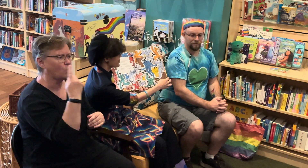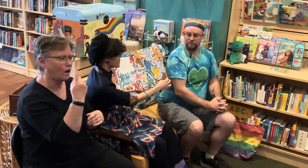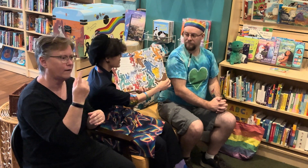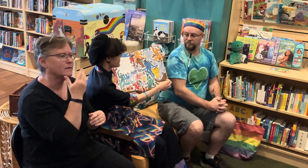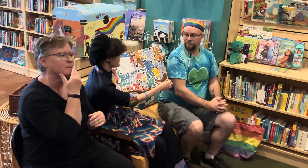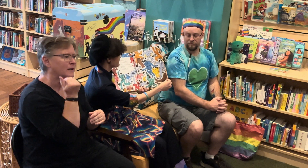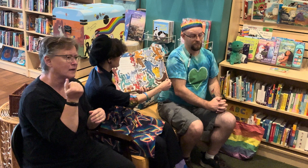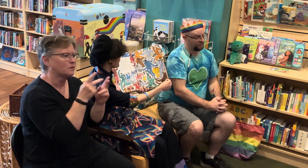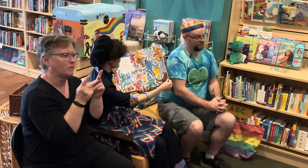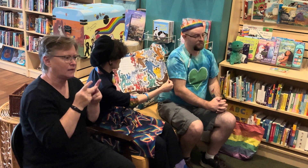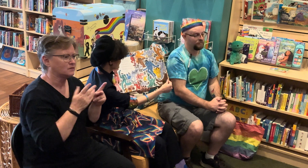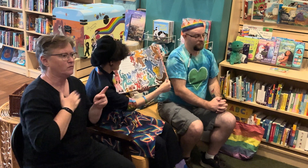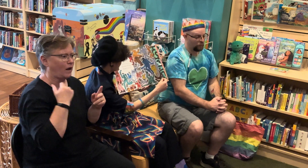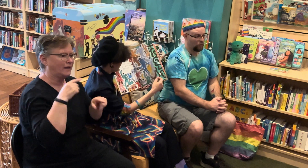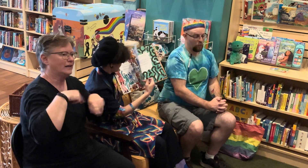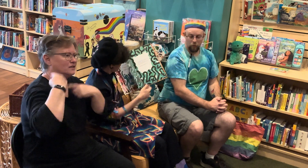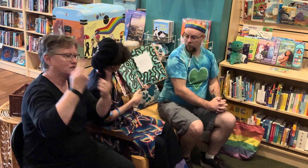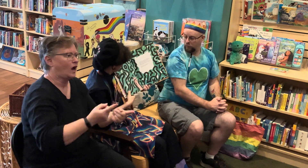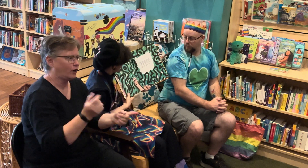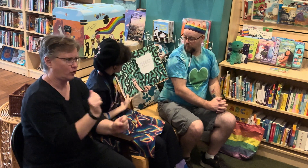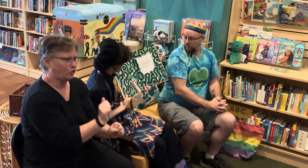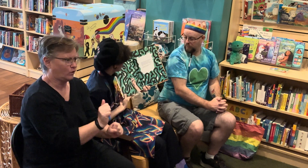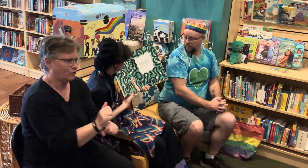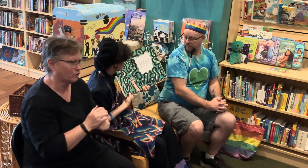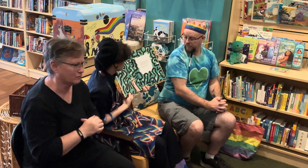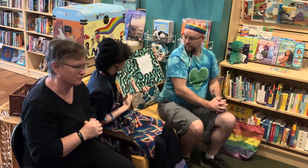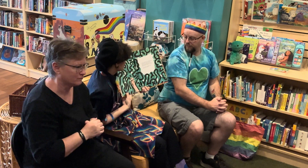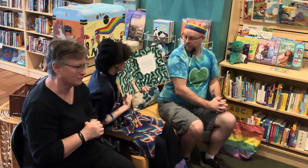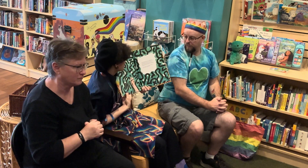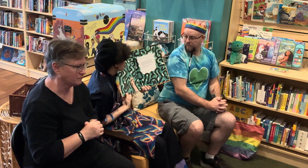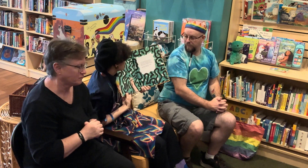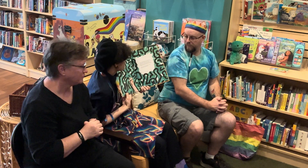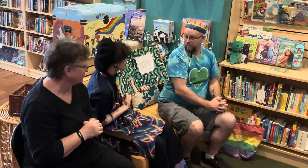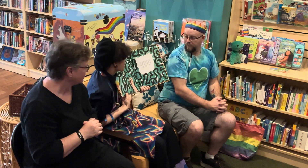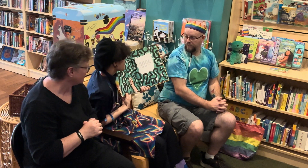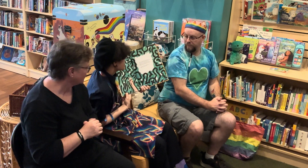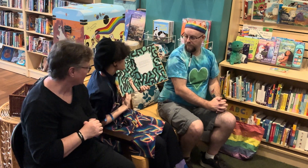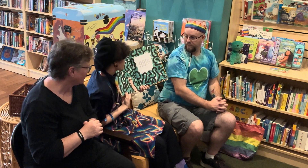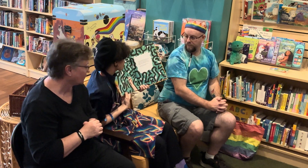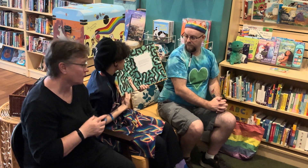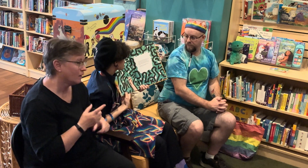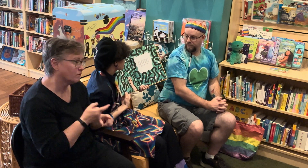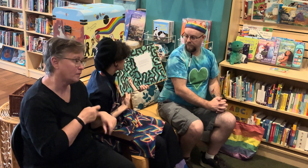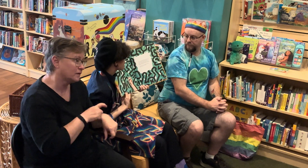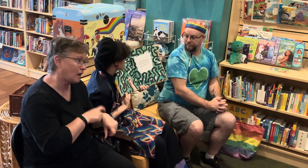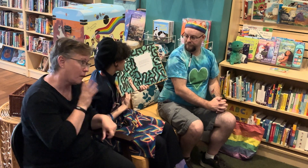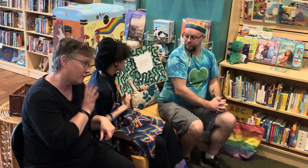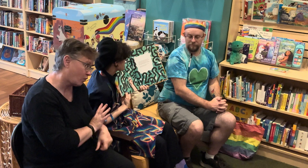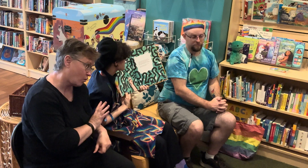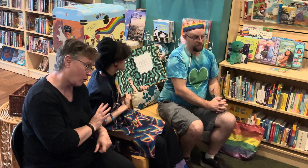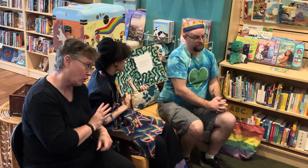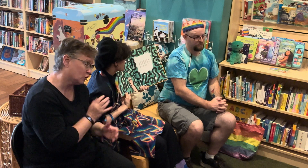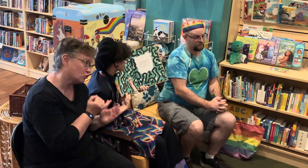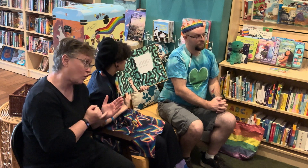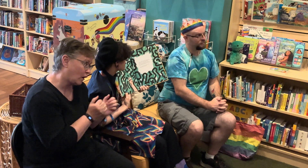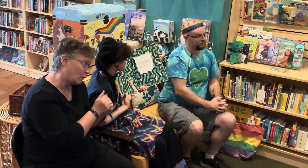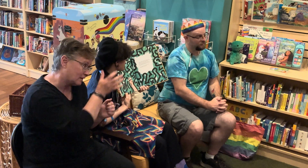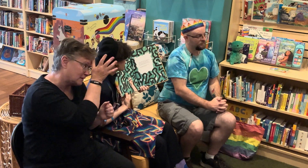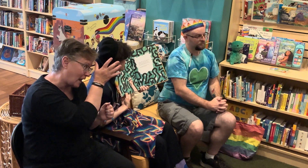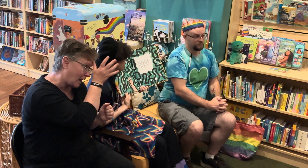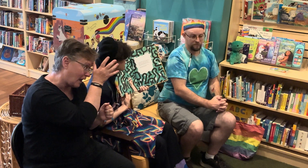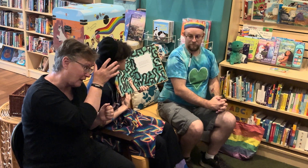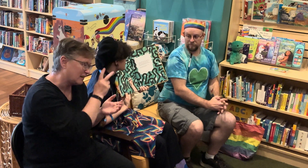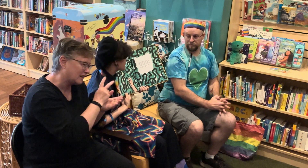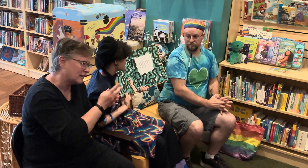career." From the time he was four-years-old drawing with his dad at the kitchen table, until the day